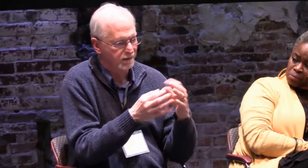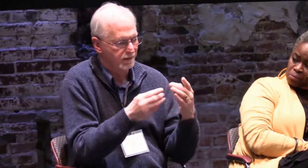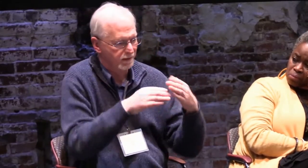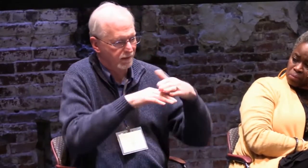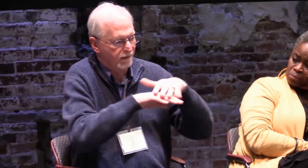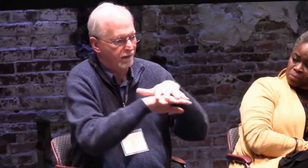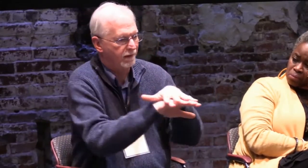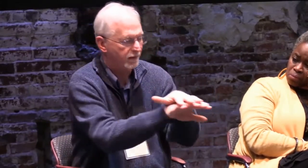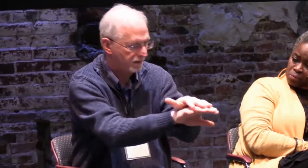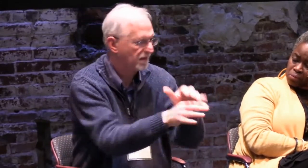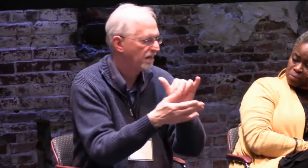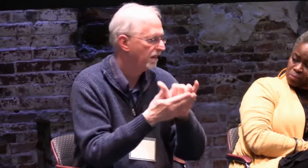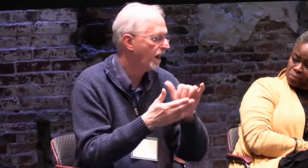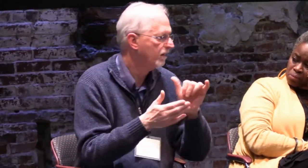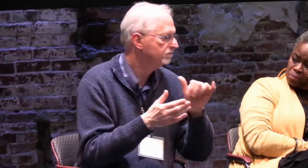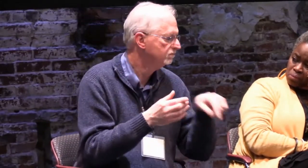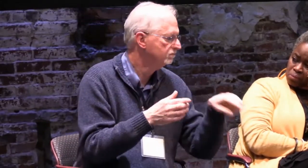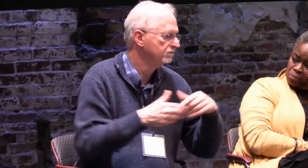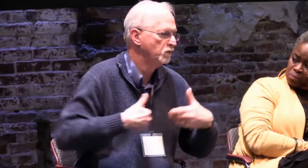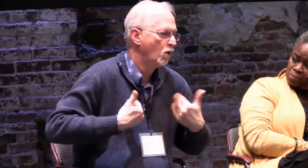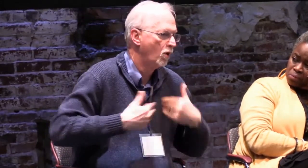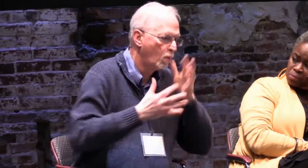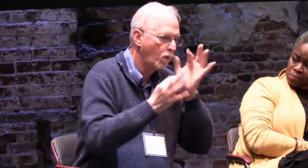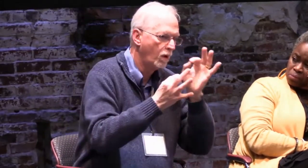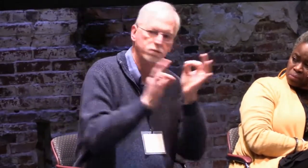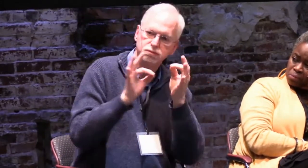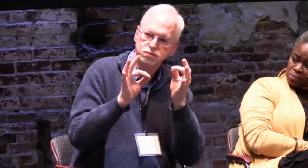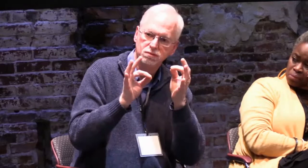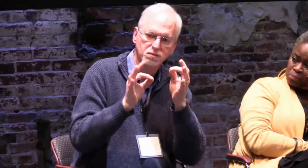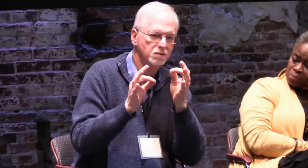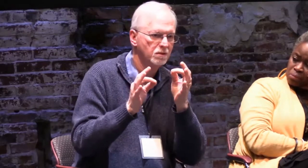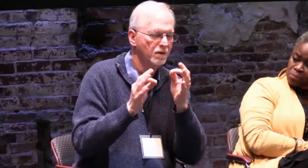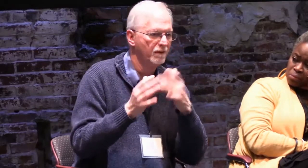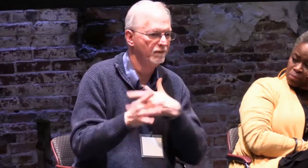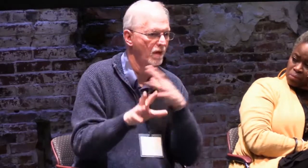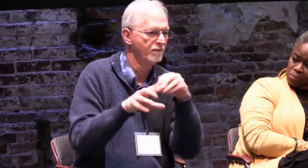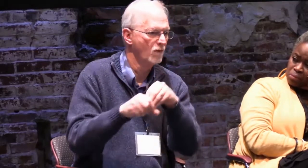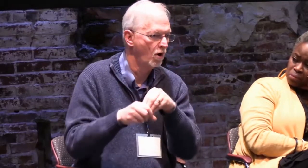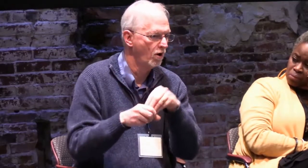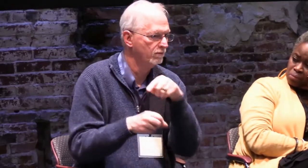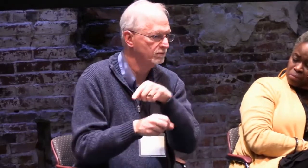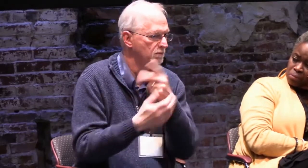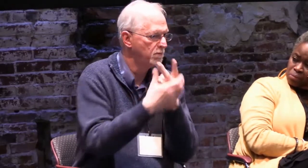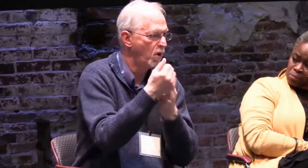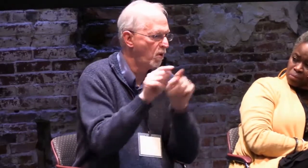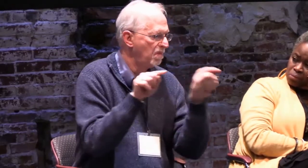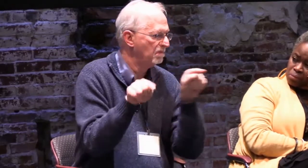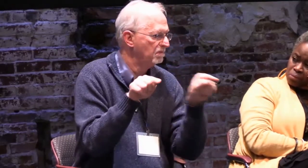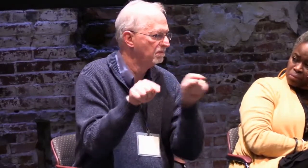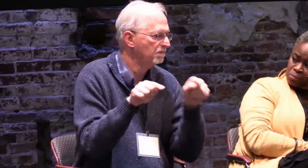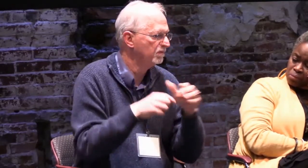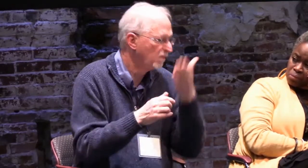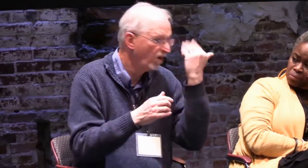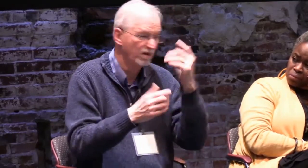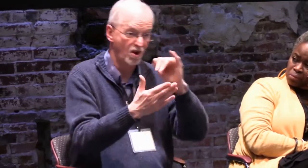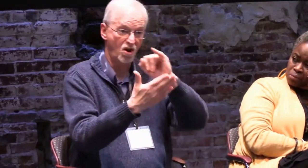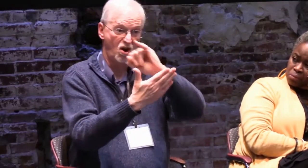and to take it in and use it as a tool where they can use both for theater and stage.